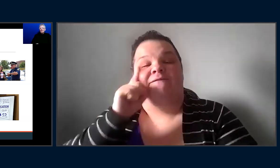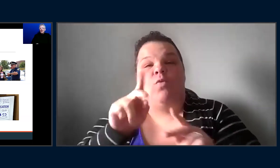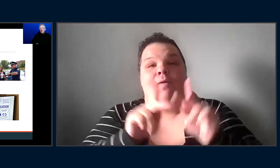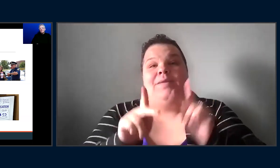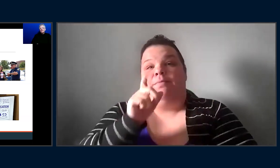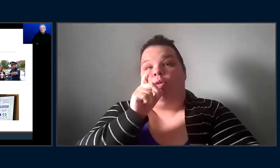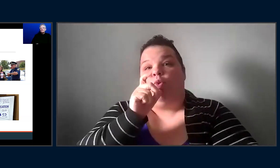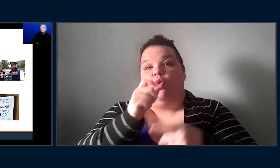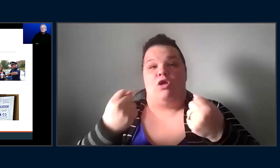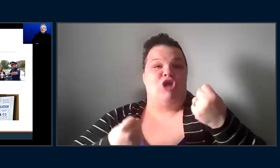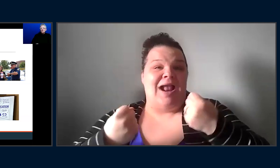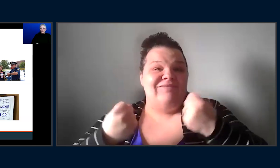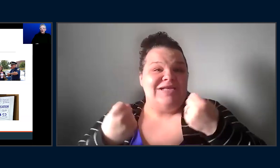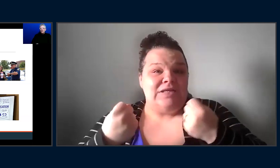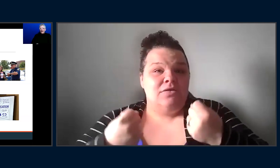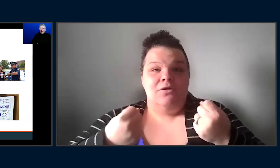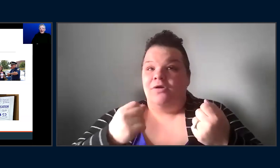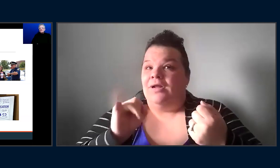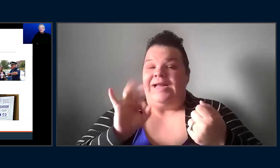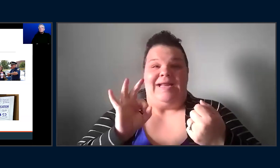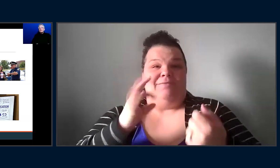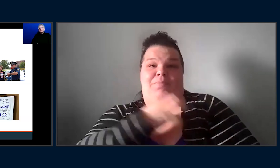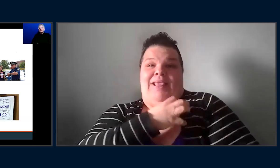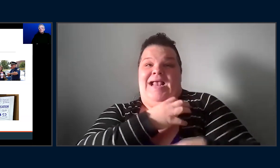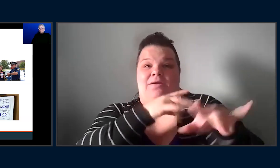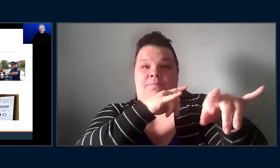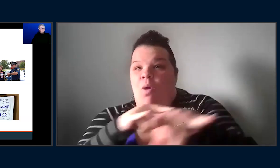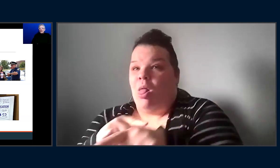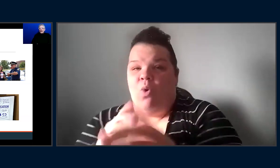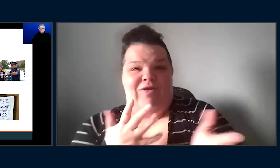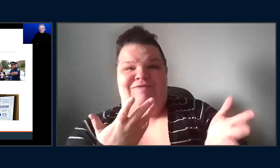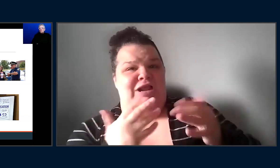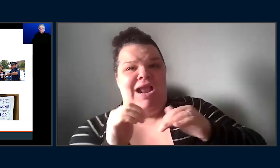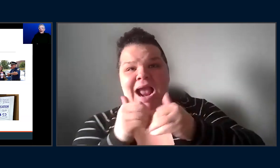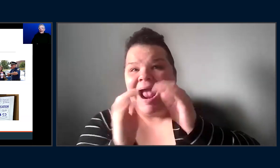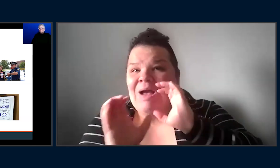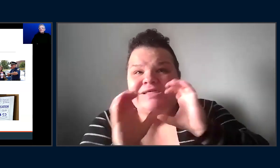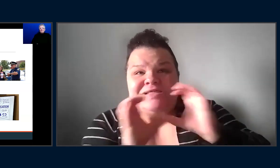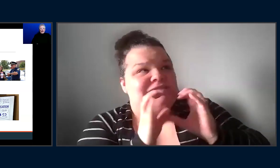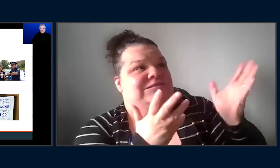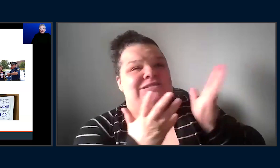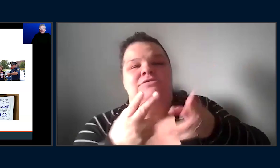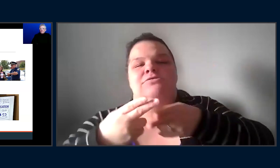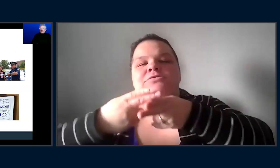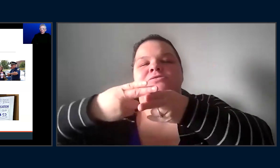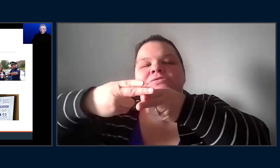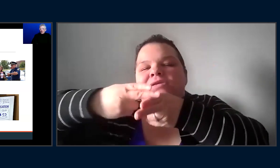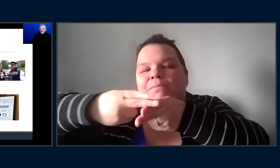It's-- it doesn't come through very clear, but it's a visor card, and it's for when people are driving. If they were-- happen-- if they happen